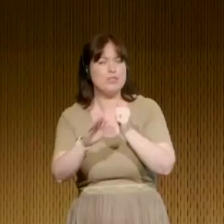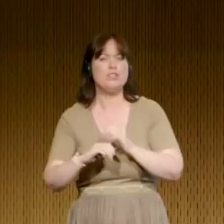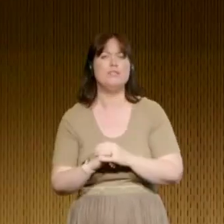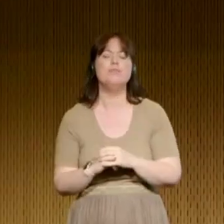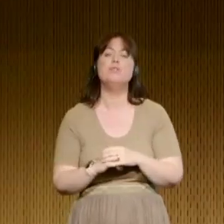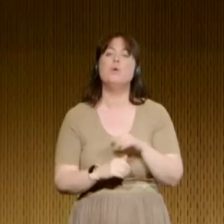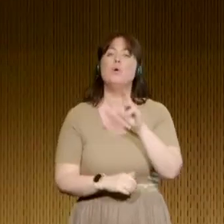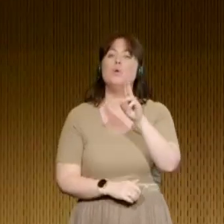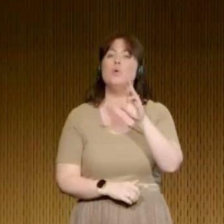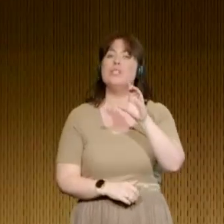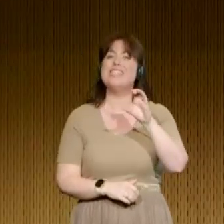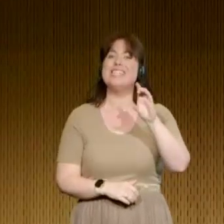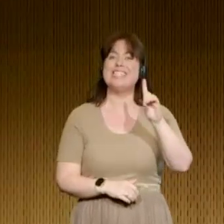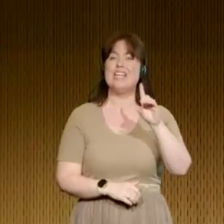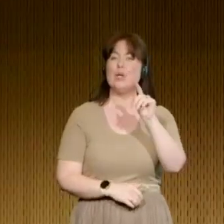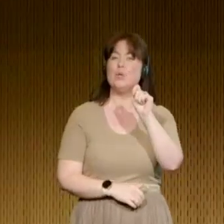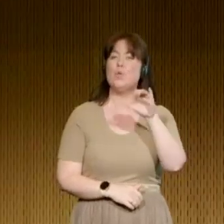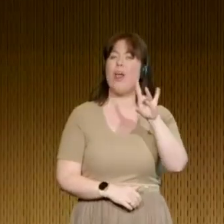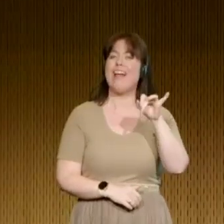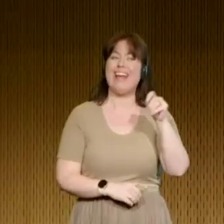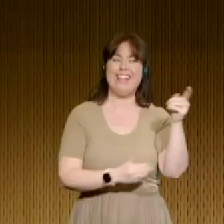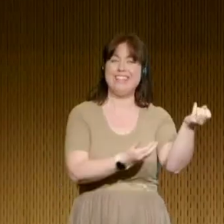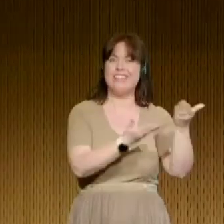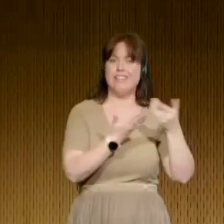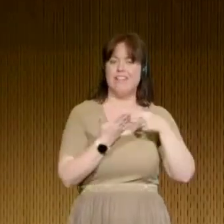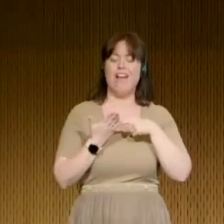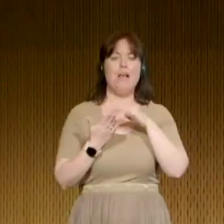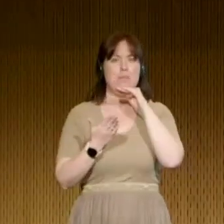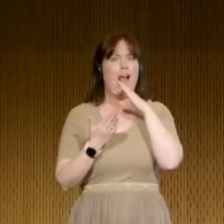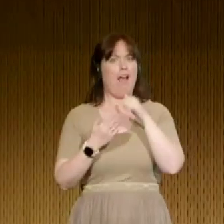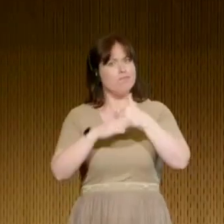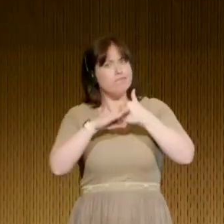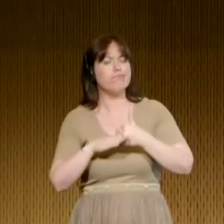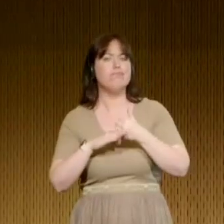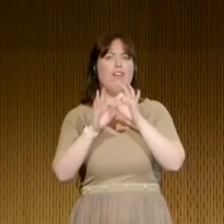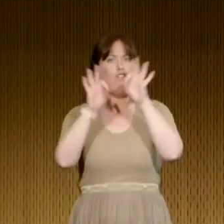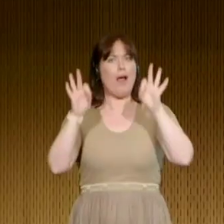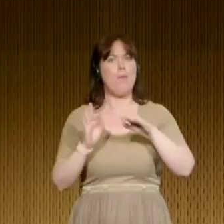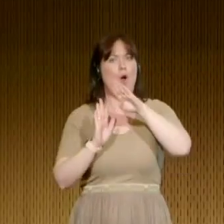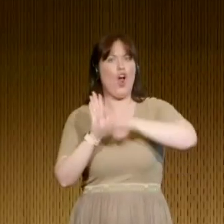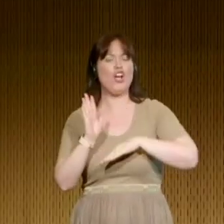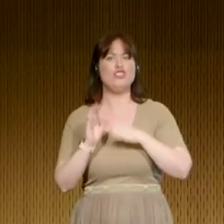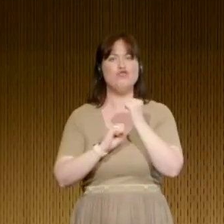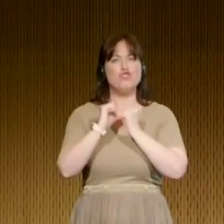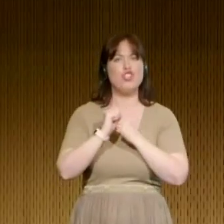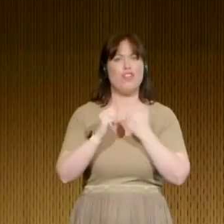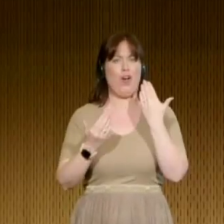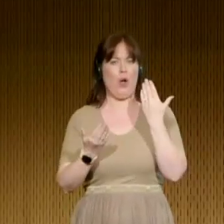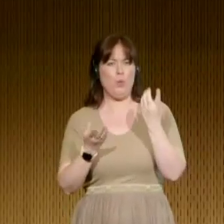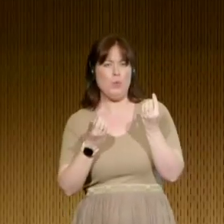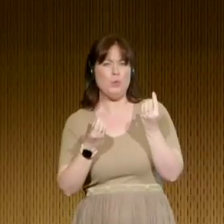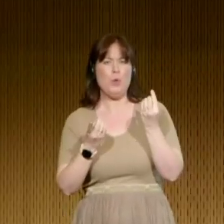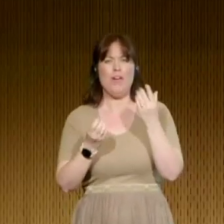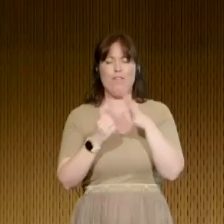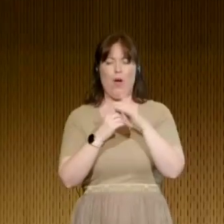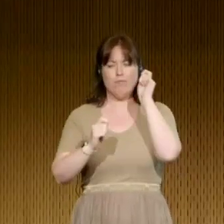UCD provides us with a framework of taking stock of what we're doing. Now that framework is very